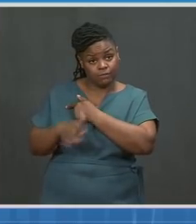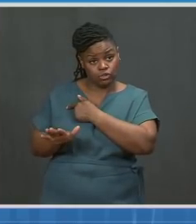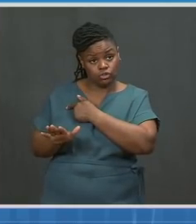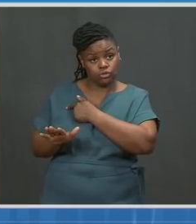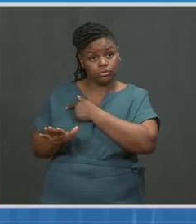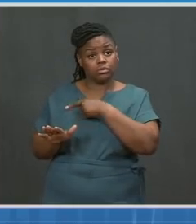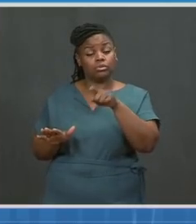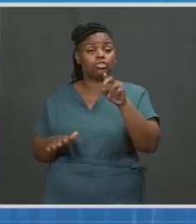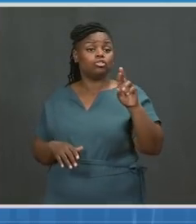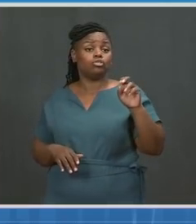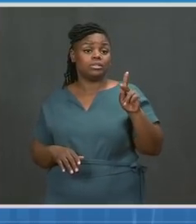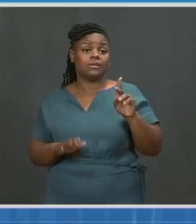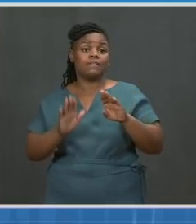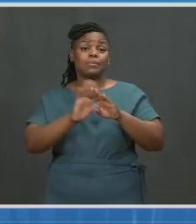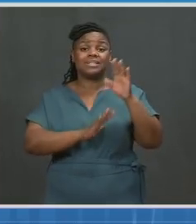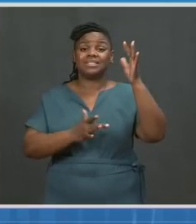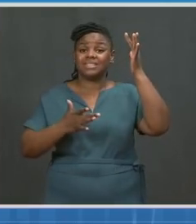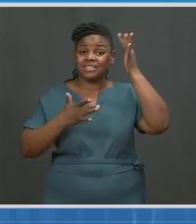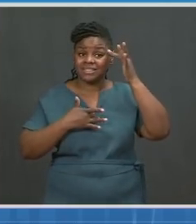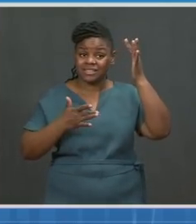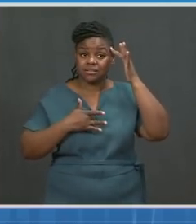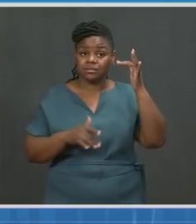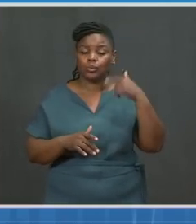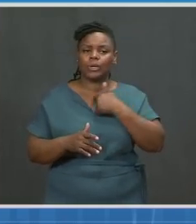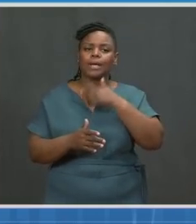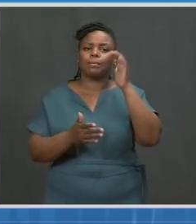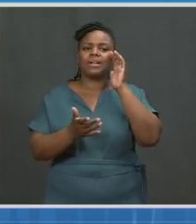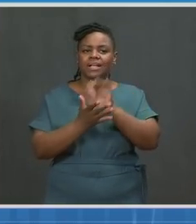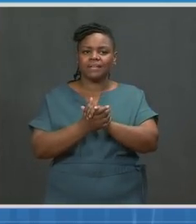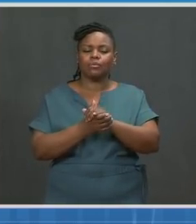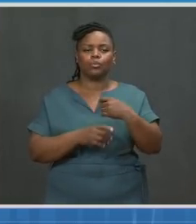So we do believe, in those settings, masks should still occur.